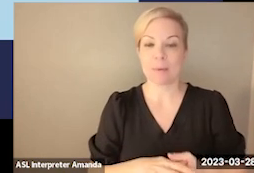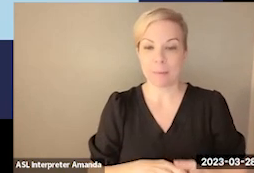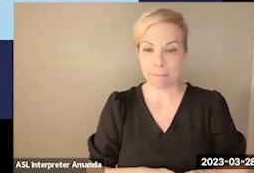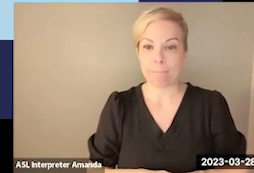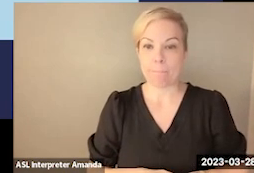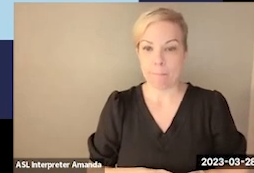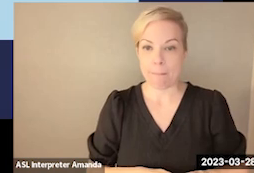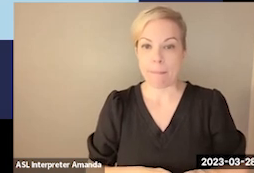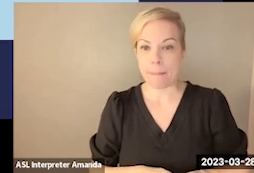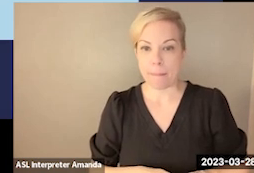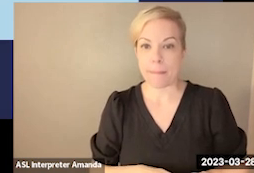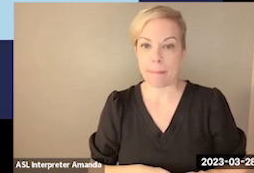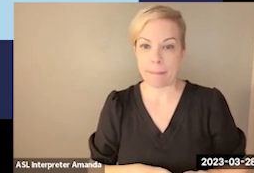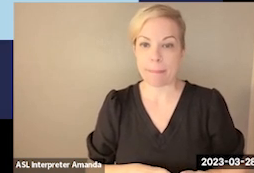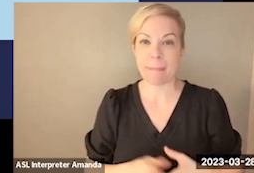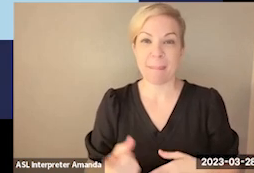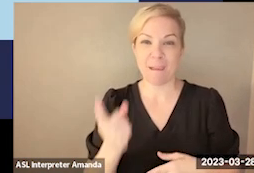Debbie Stine, Science & Technology Policy Academy: one irritation